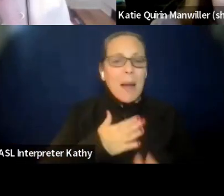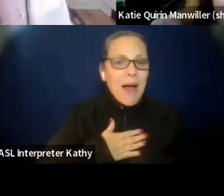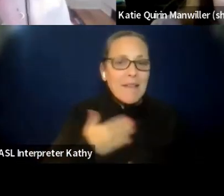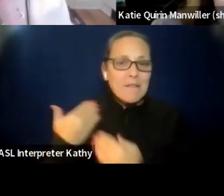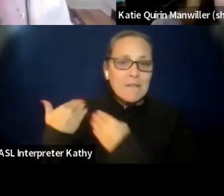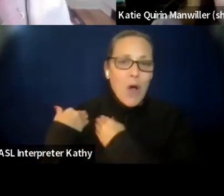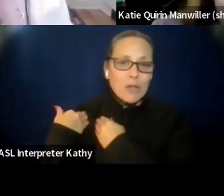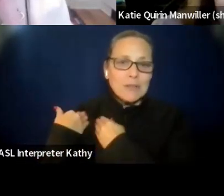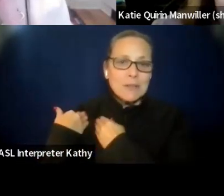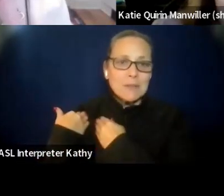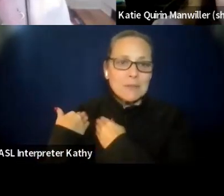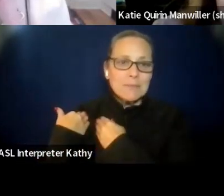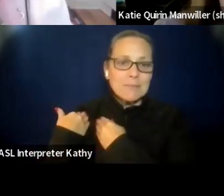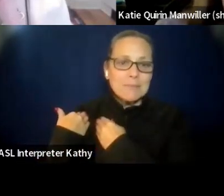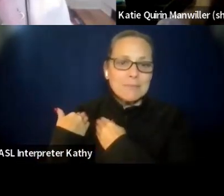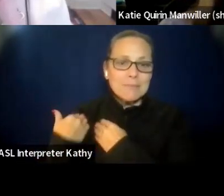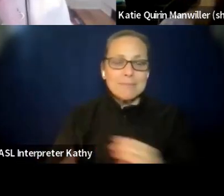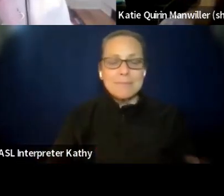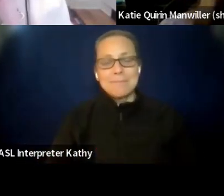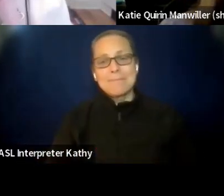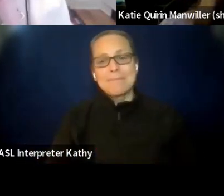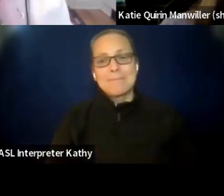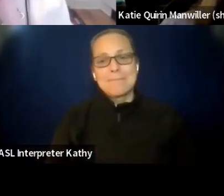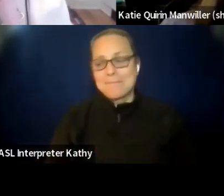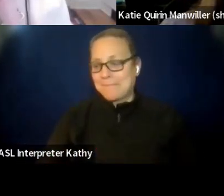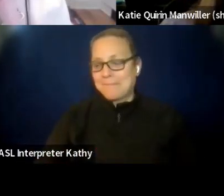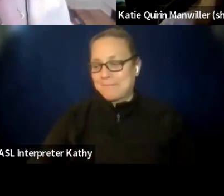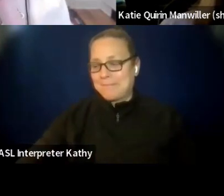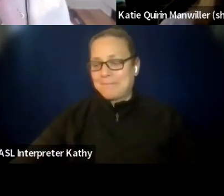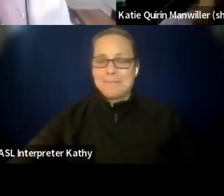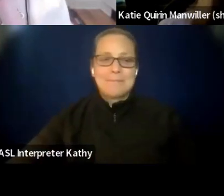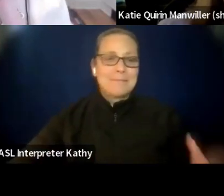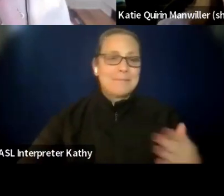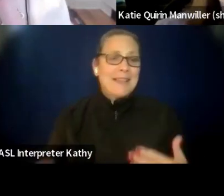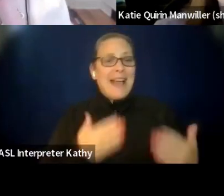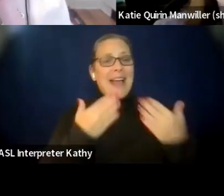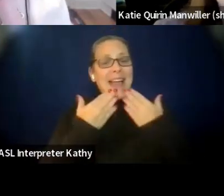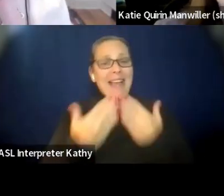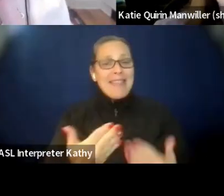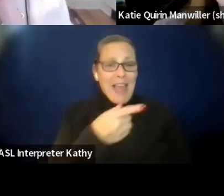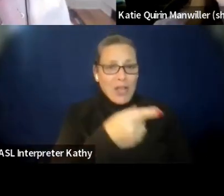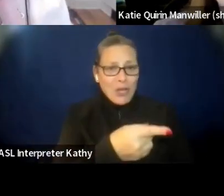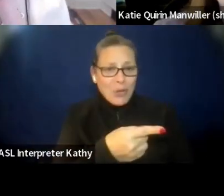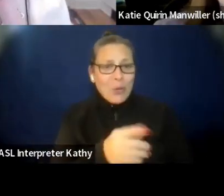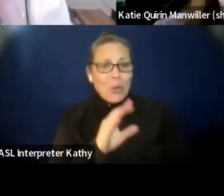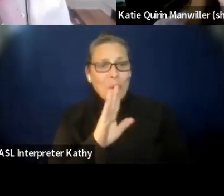ongoing battle for me to realize that it's not my fault.